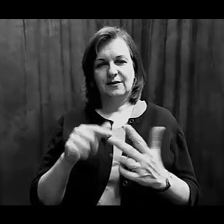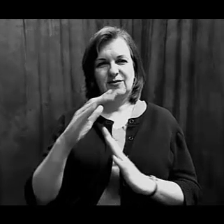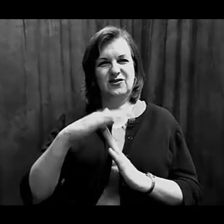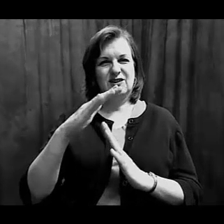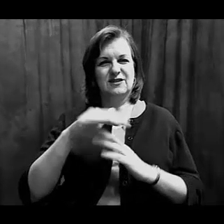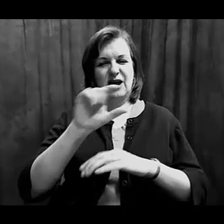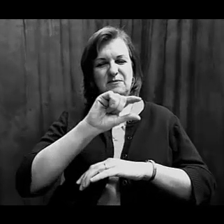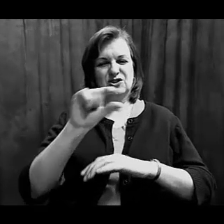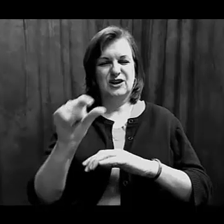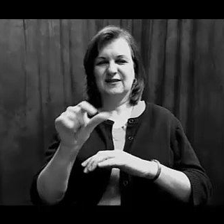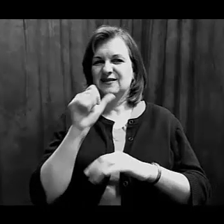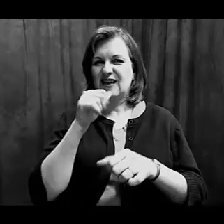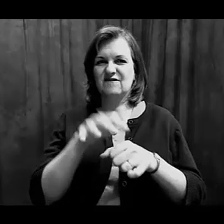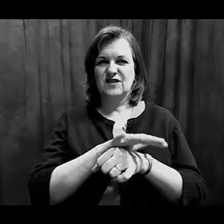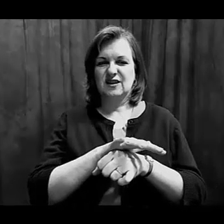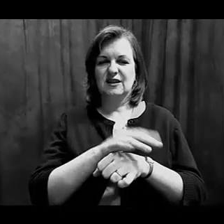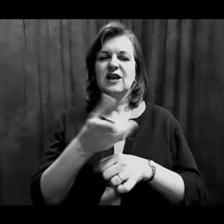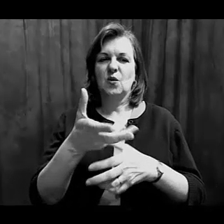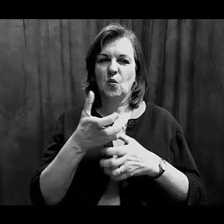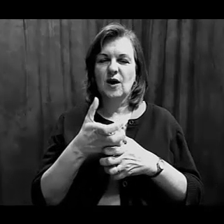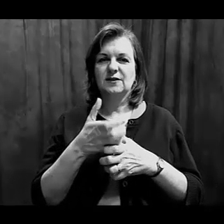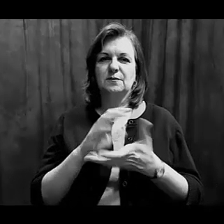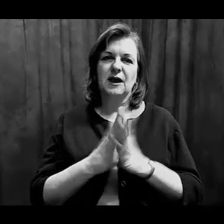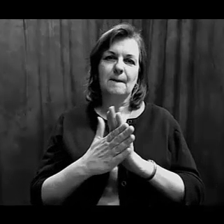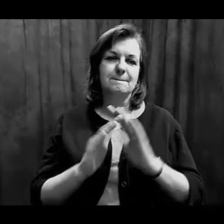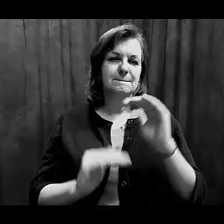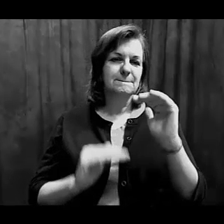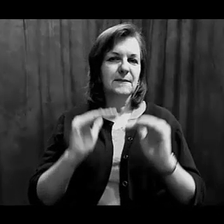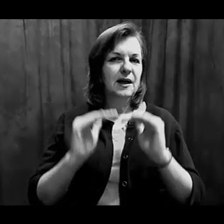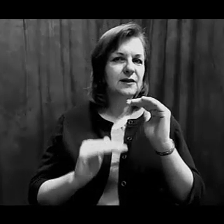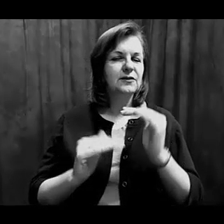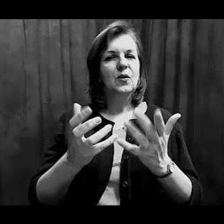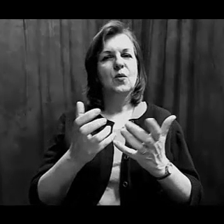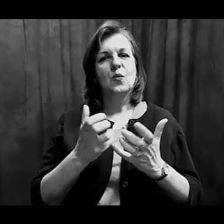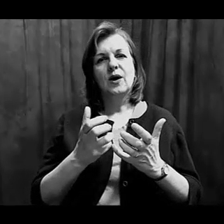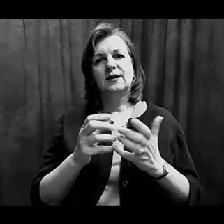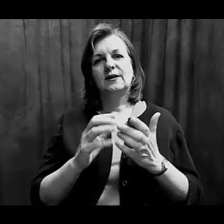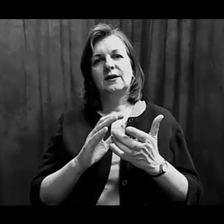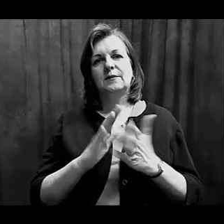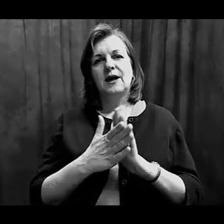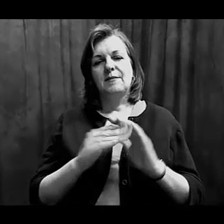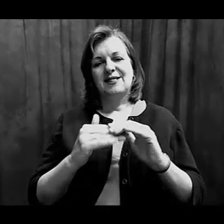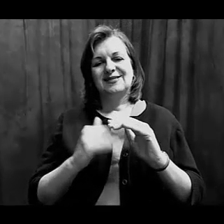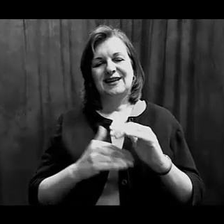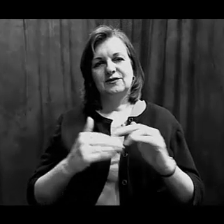we've got this unfilled other shell they're gonna wanna find friends they wanna be balanced